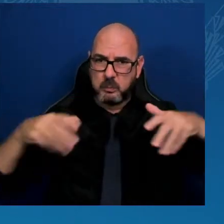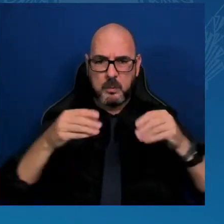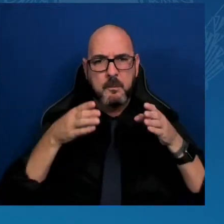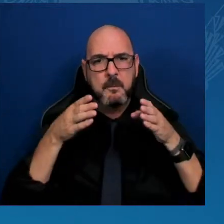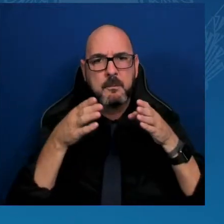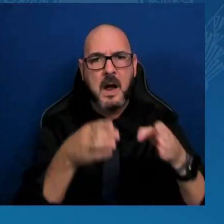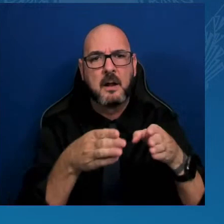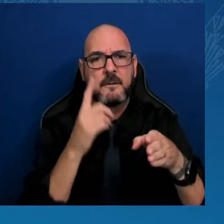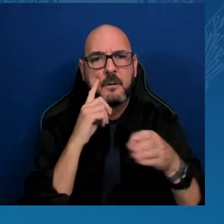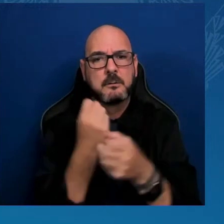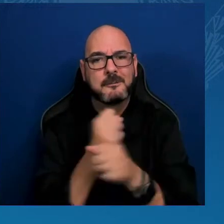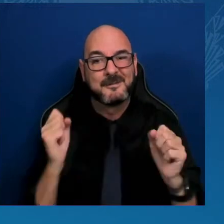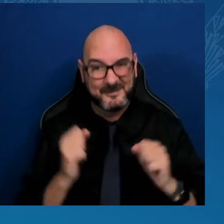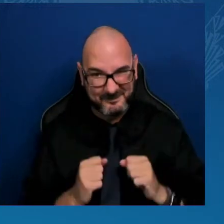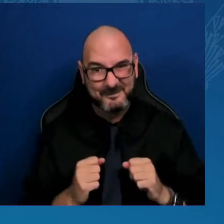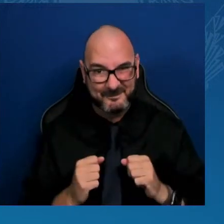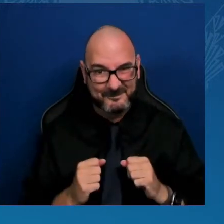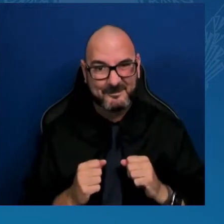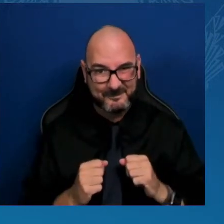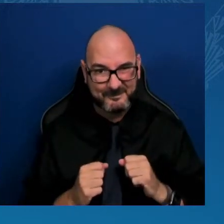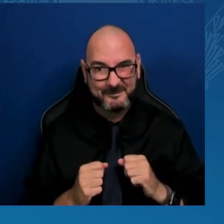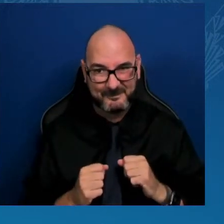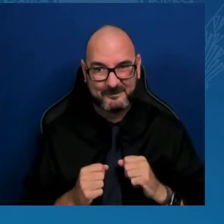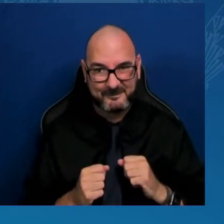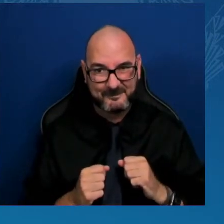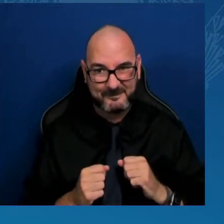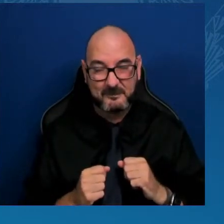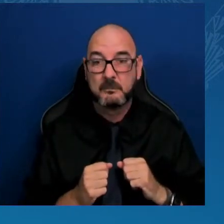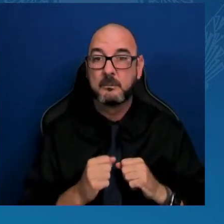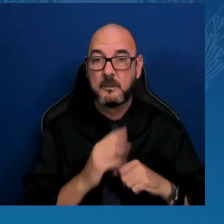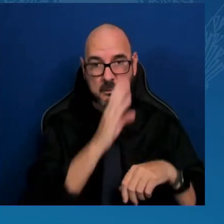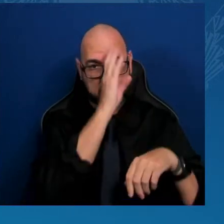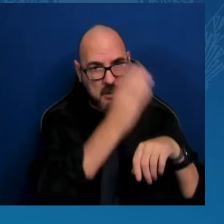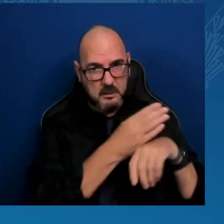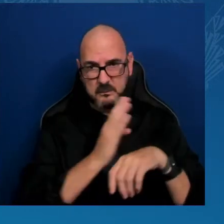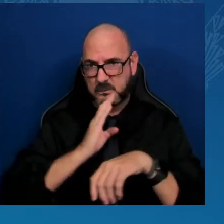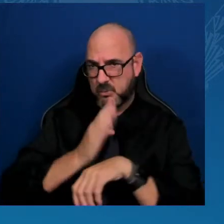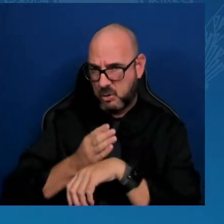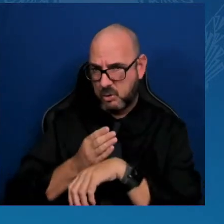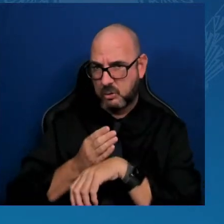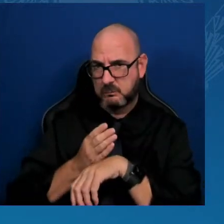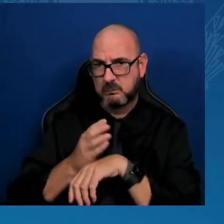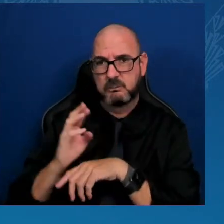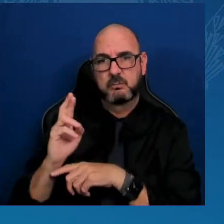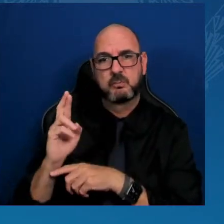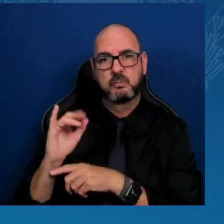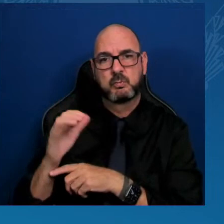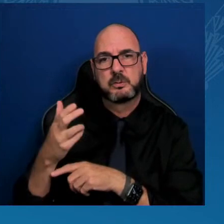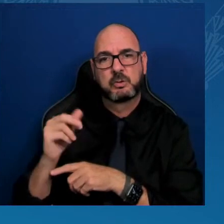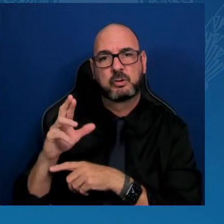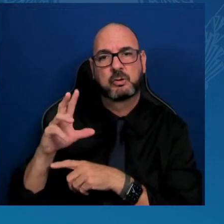Sons and daughters of Richard and Sarah Allen, your history --